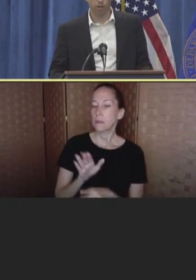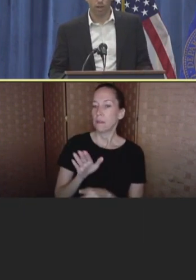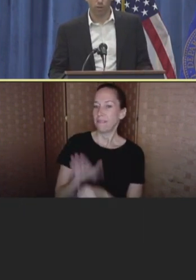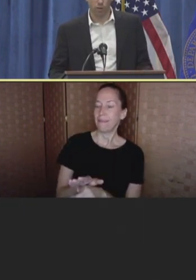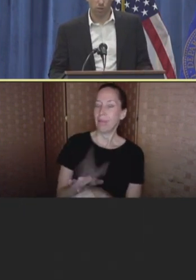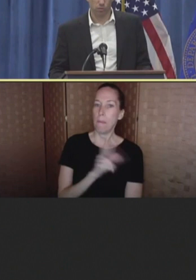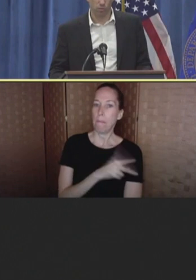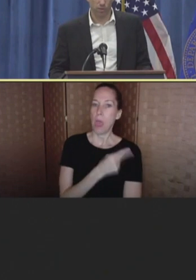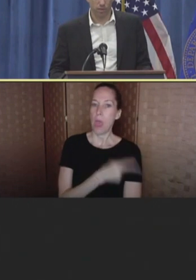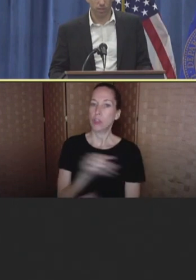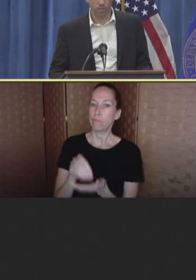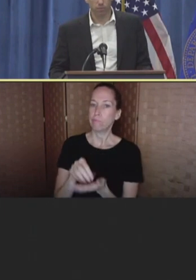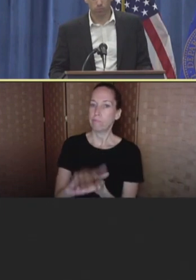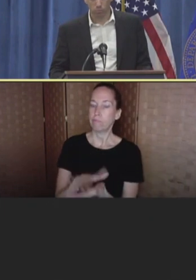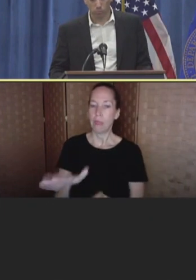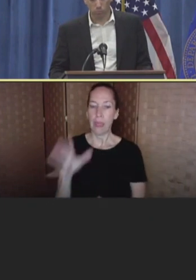evaluation of the vaccine.